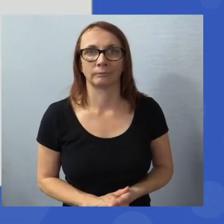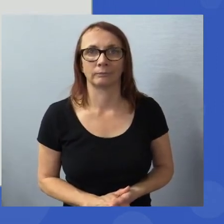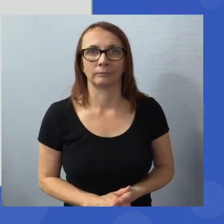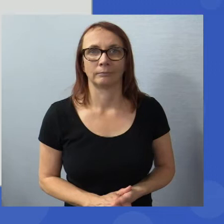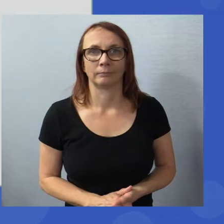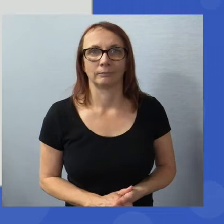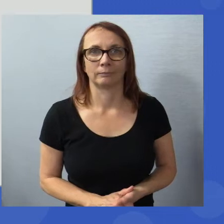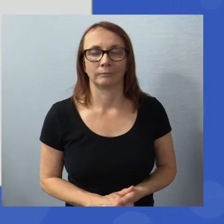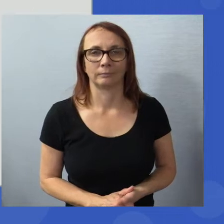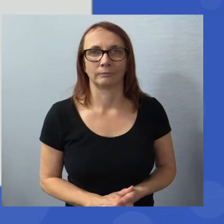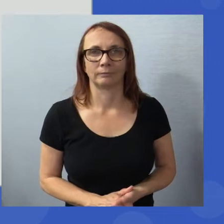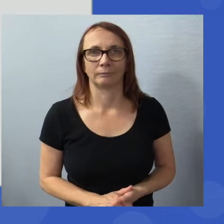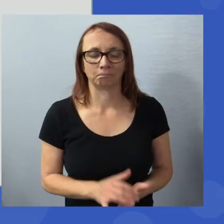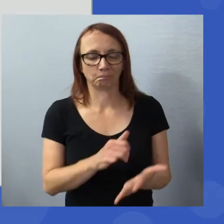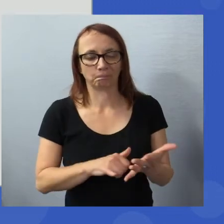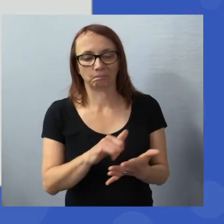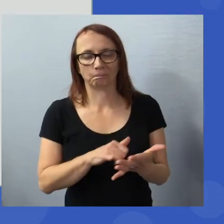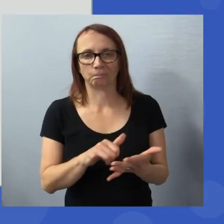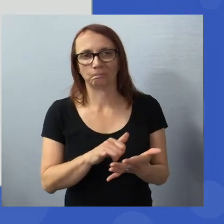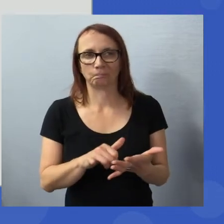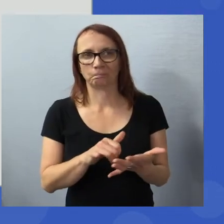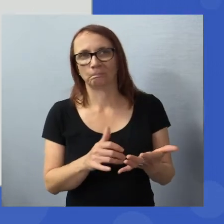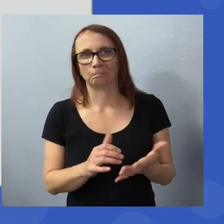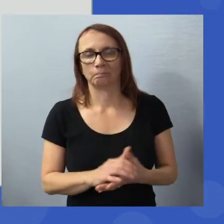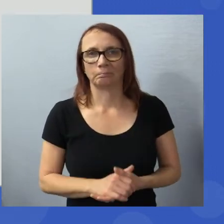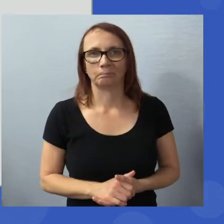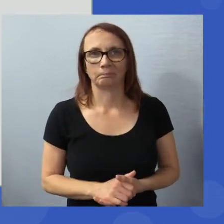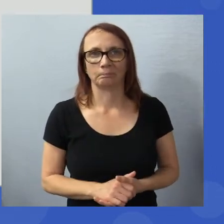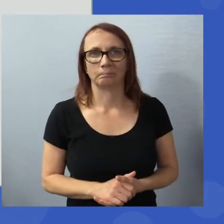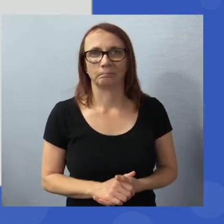but anyway it's in there number three if you favor a caramel wafer norm